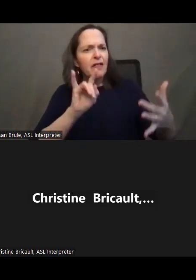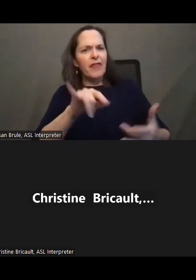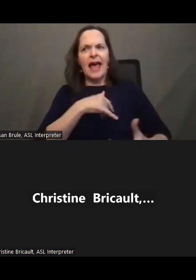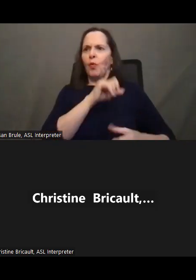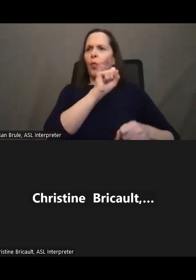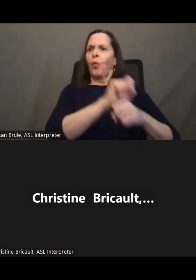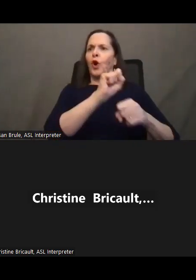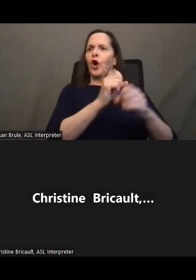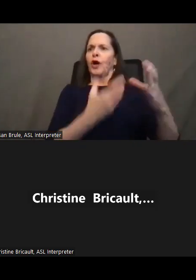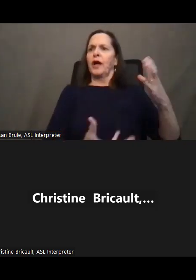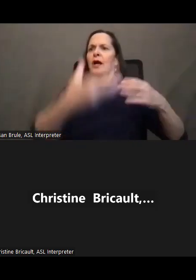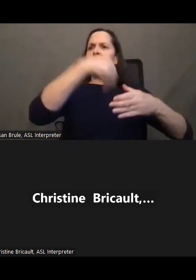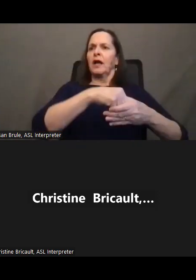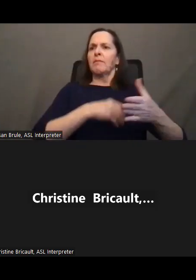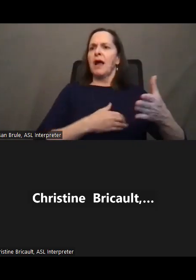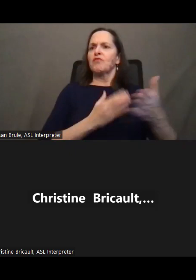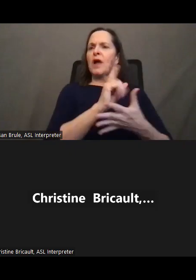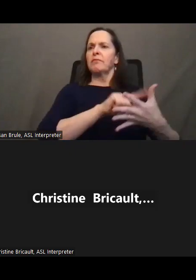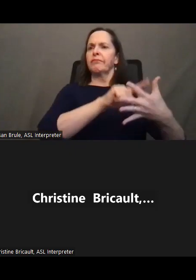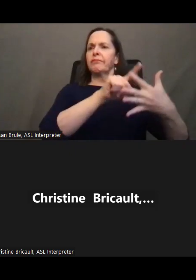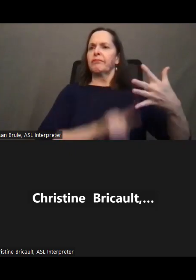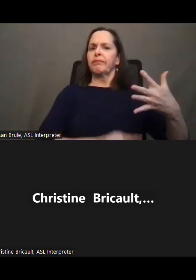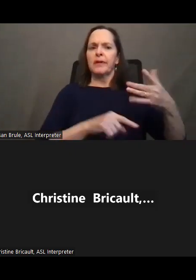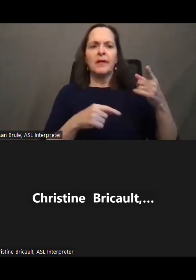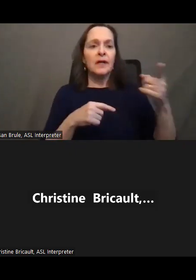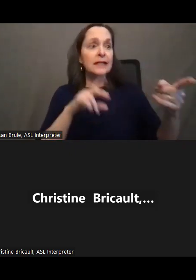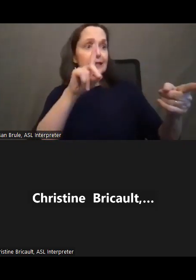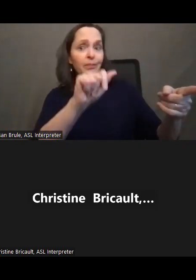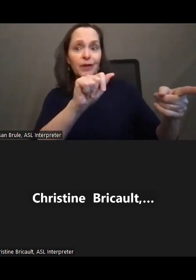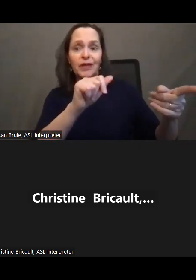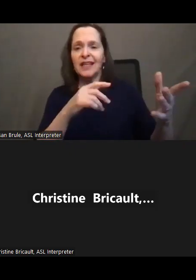This is a really broad, nondiscrimination mandate.